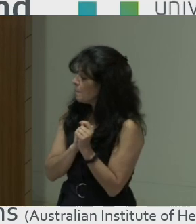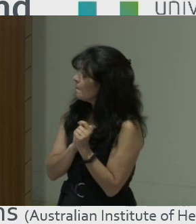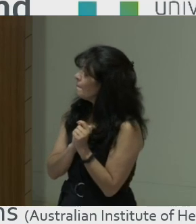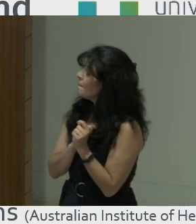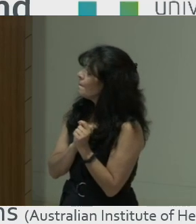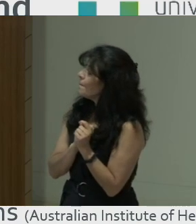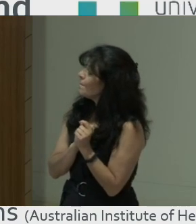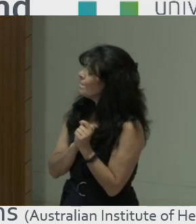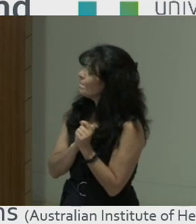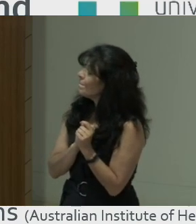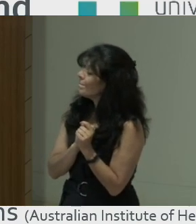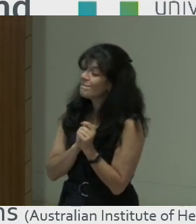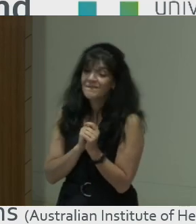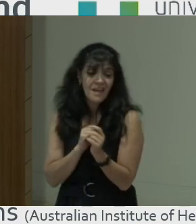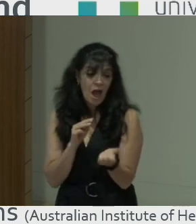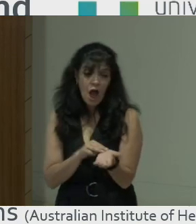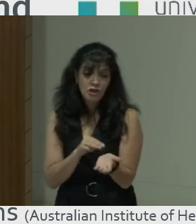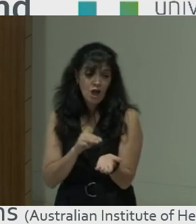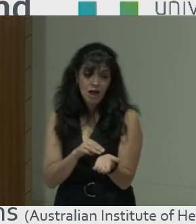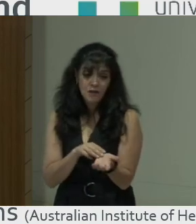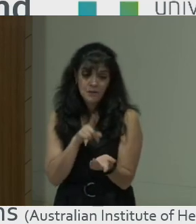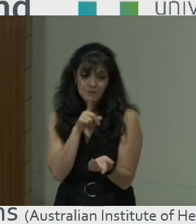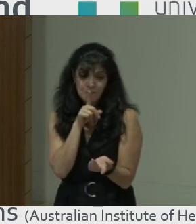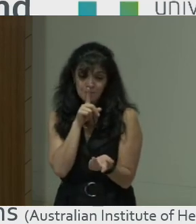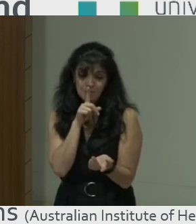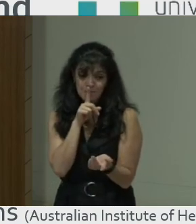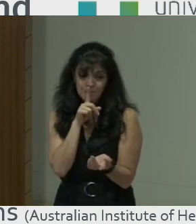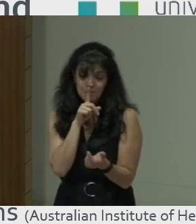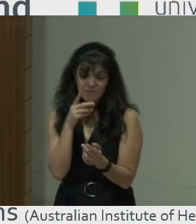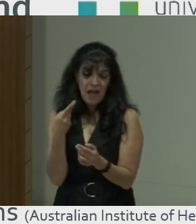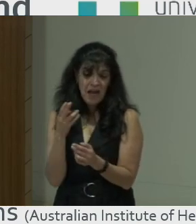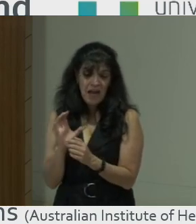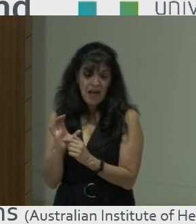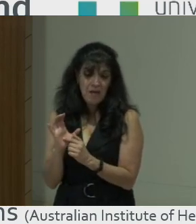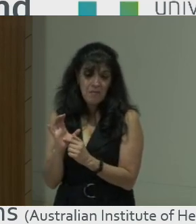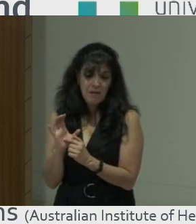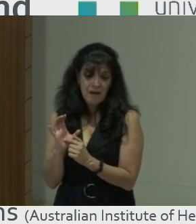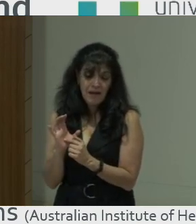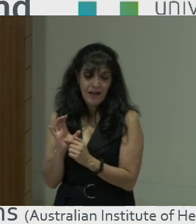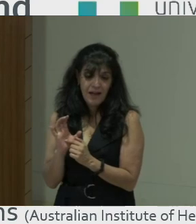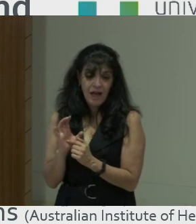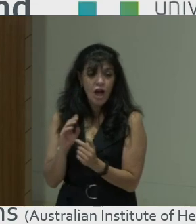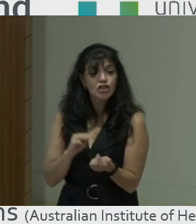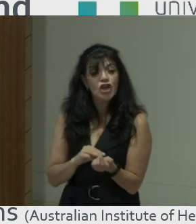speak of handicap, they speak of a chronic disease.